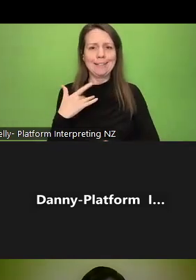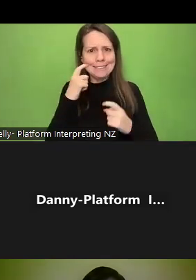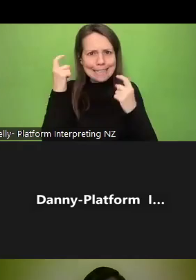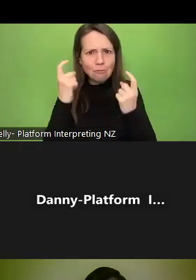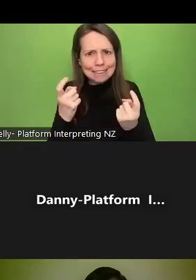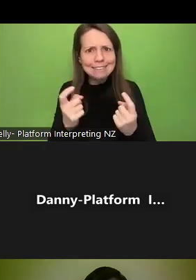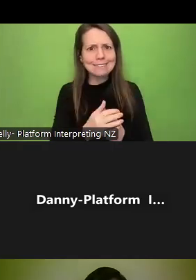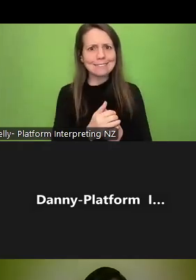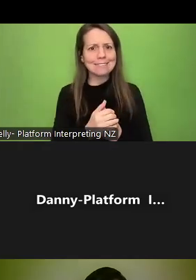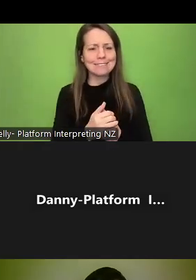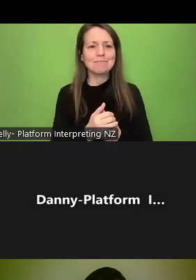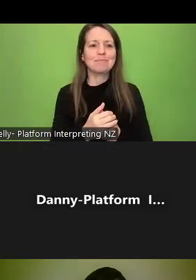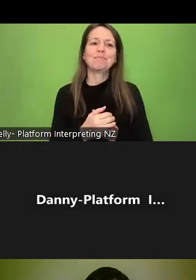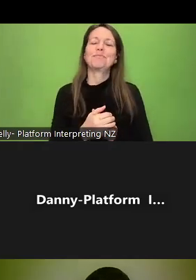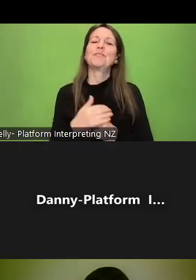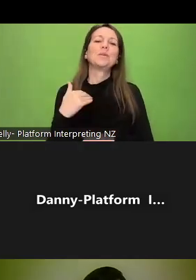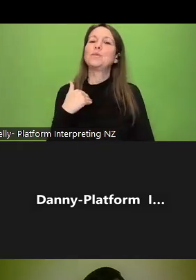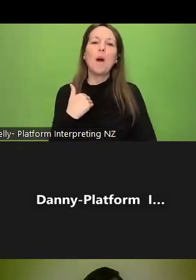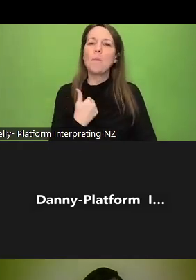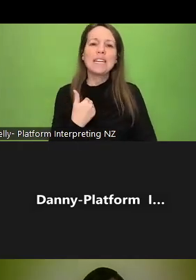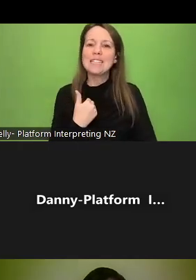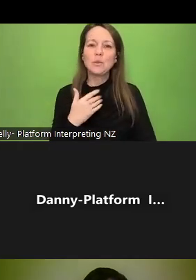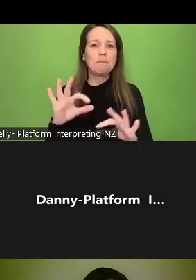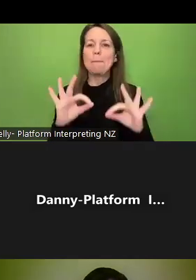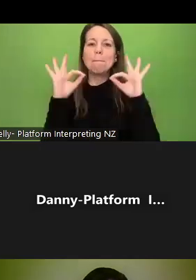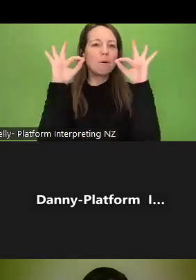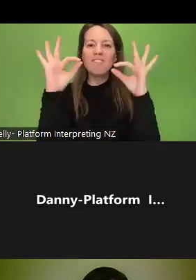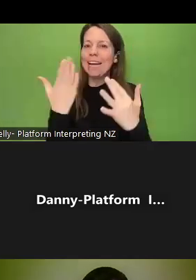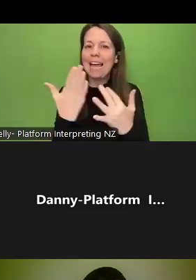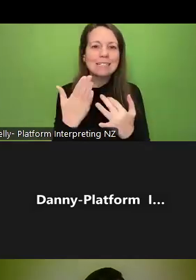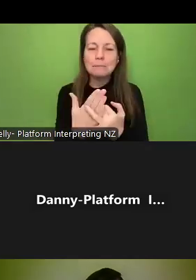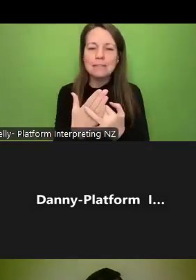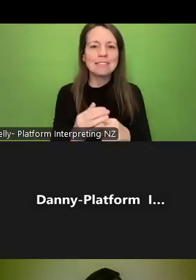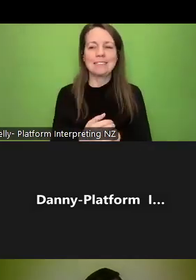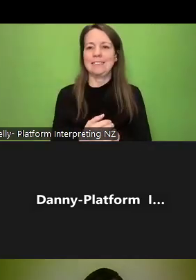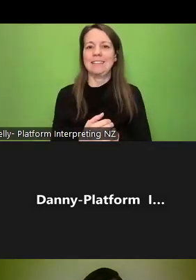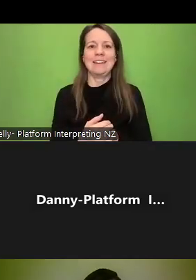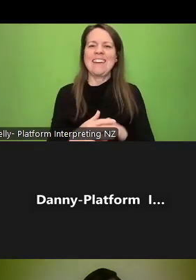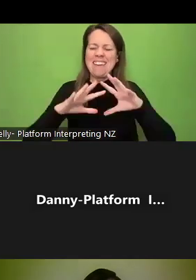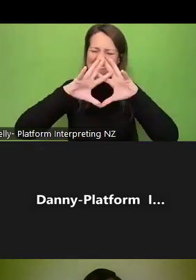You don't need to be perfect, you don't have to do absolutely everything all at once,